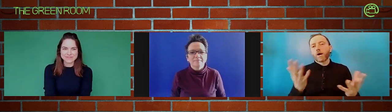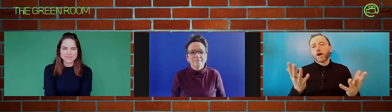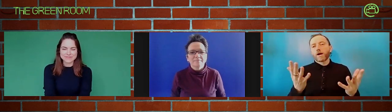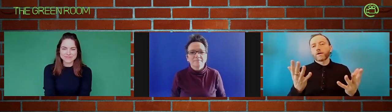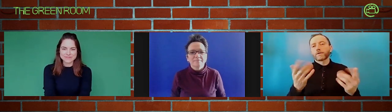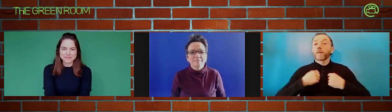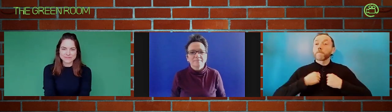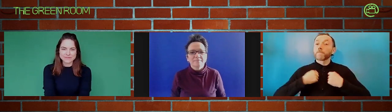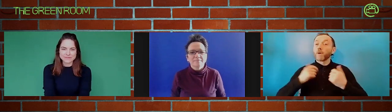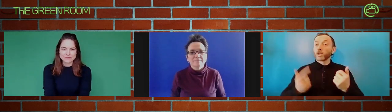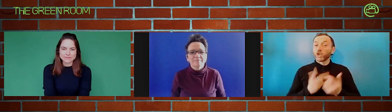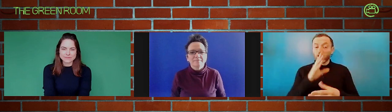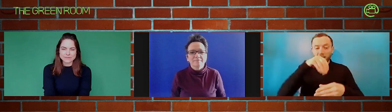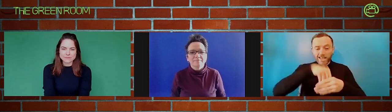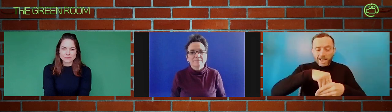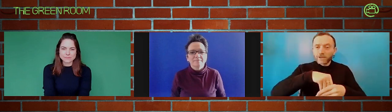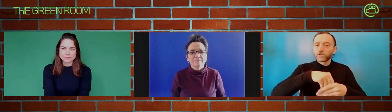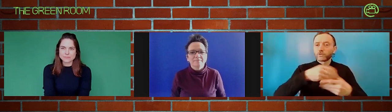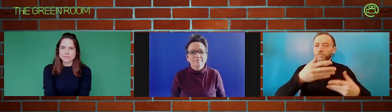in and then I went to Bristol Uni.